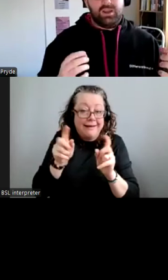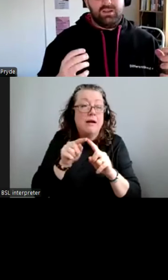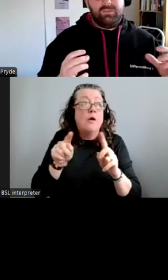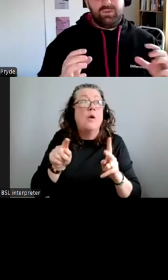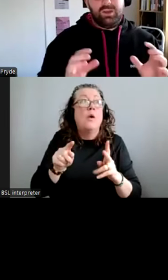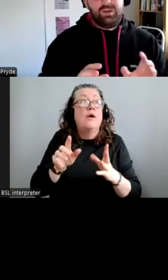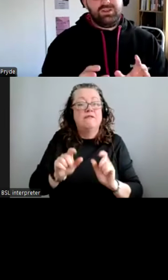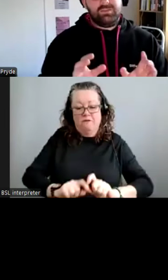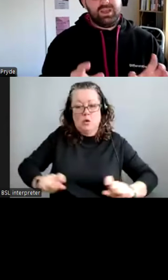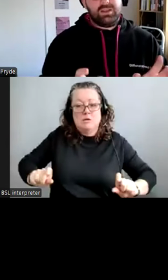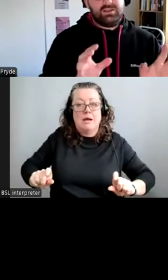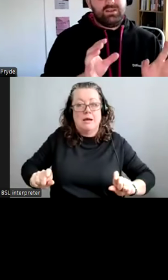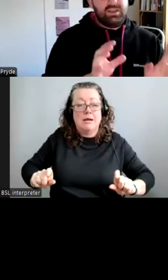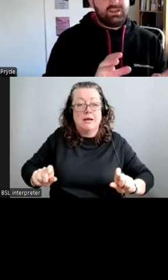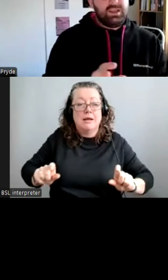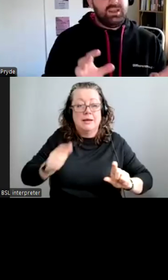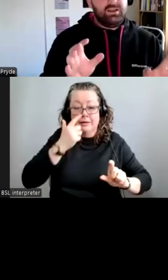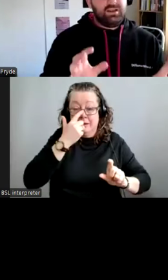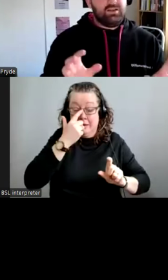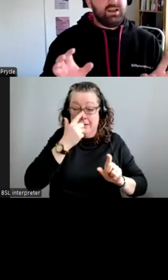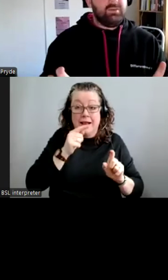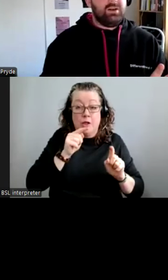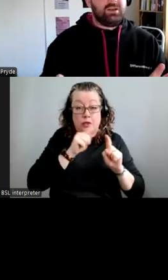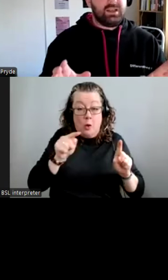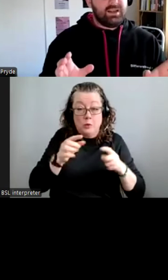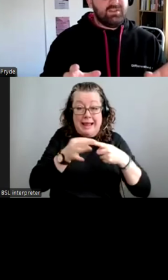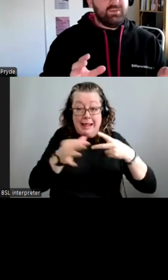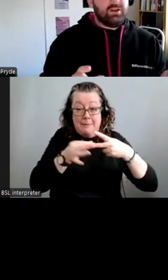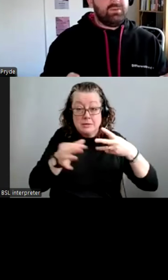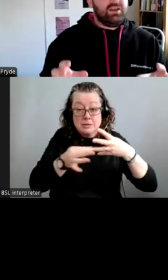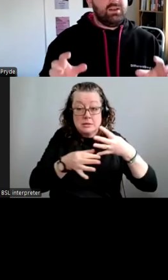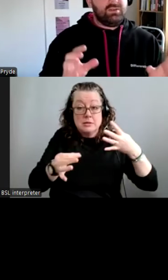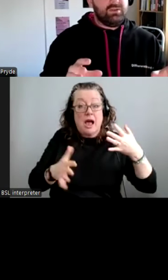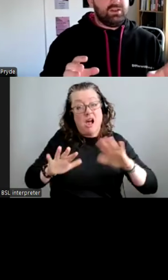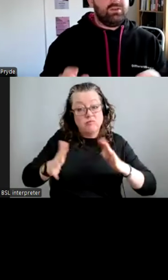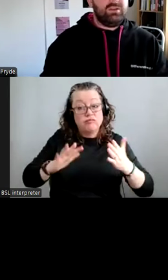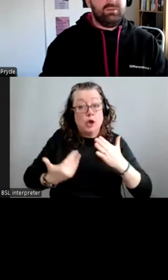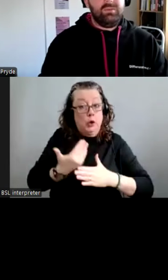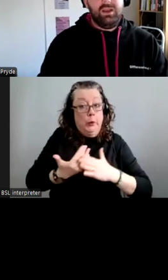When web pages miss these key landmarks and haven't been updated to include them,